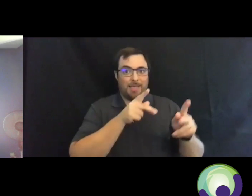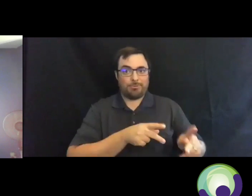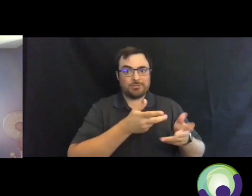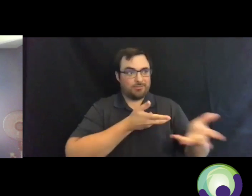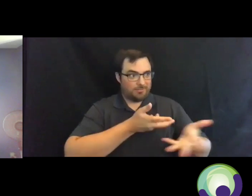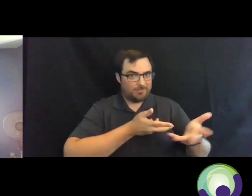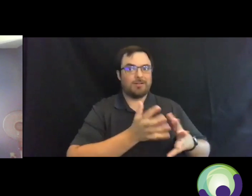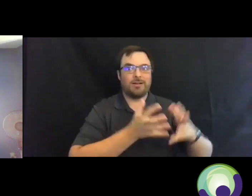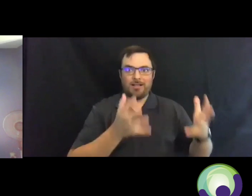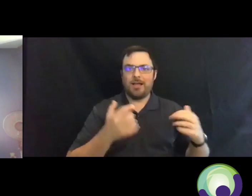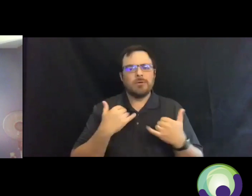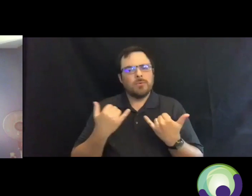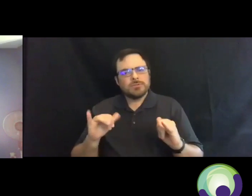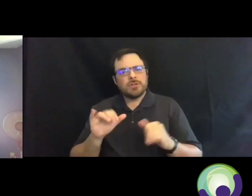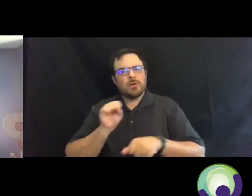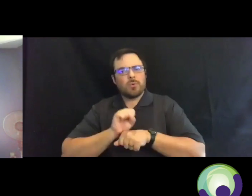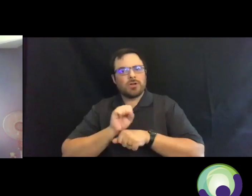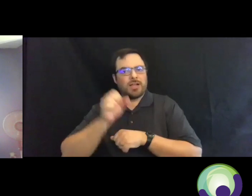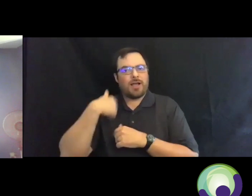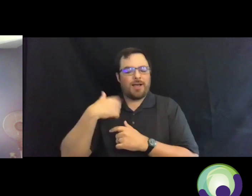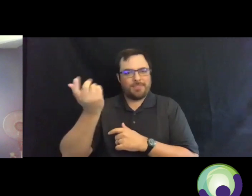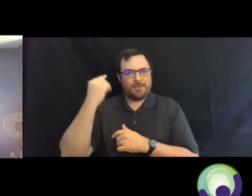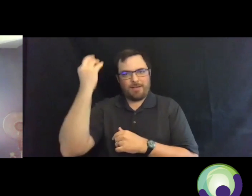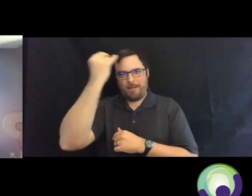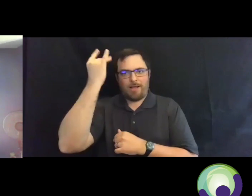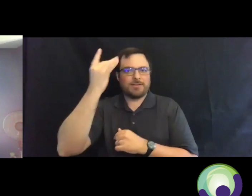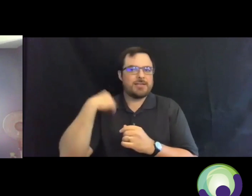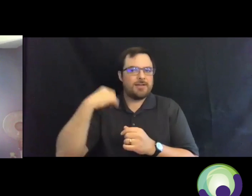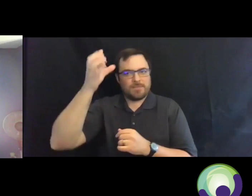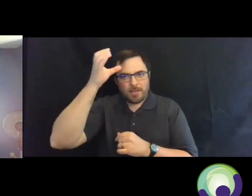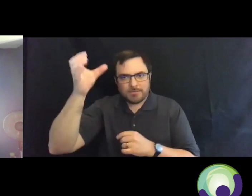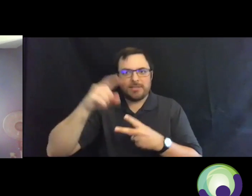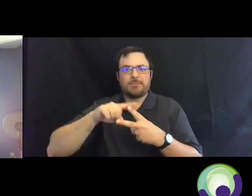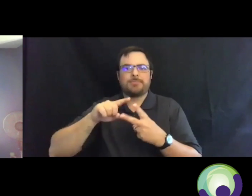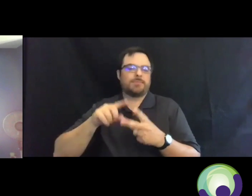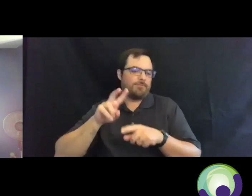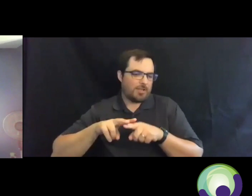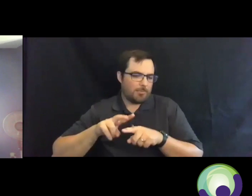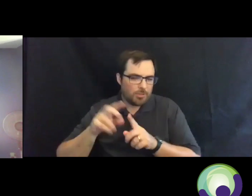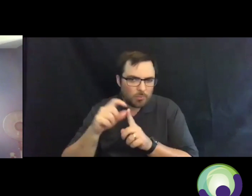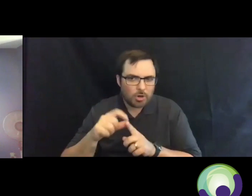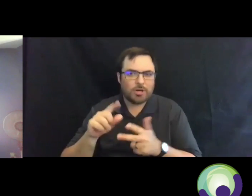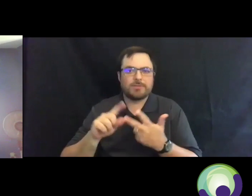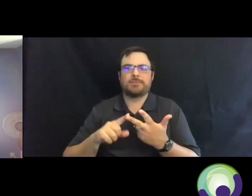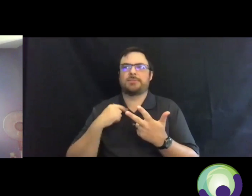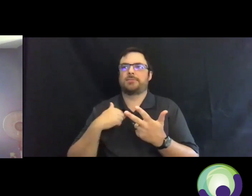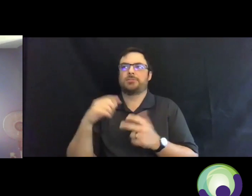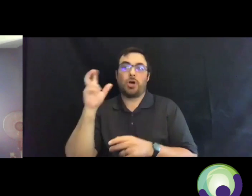on that same cognitive concept and those same vocabulary words and the same speech sound auditory bombardment. That's awesome.